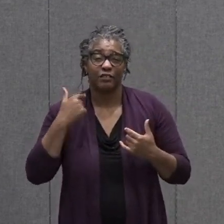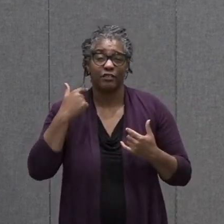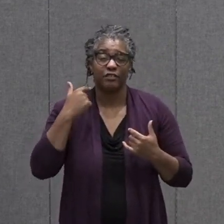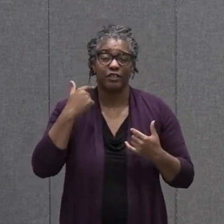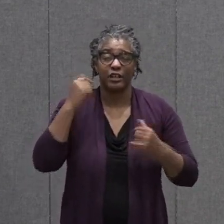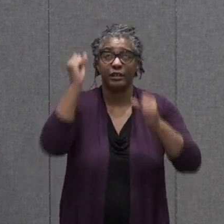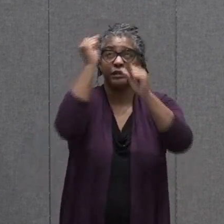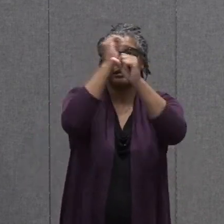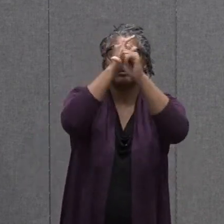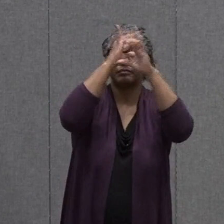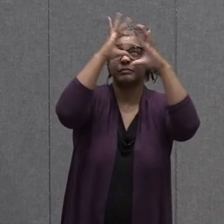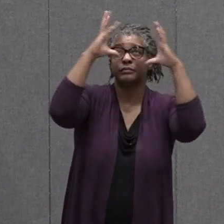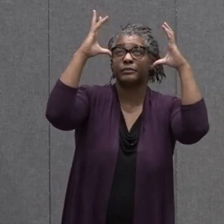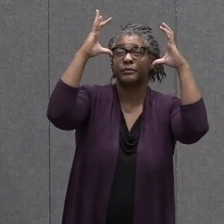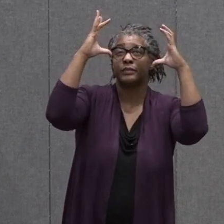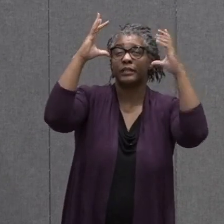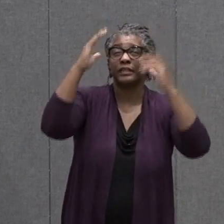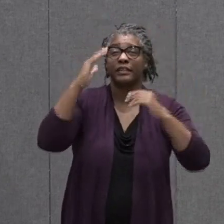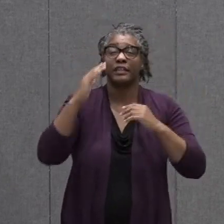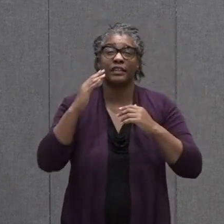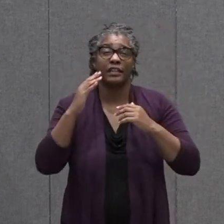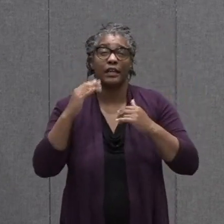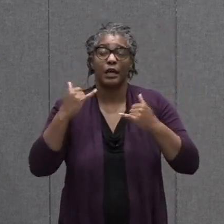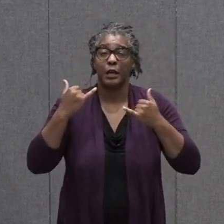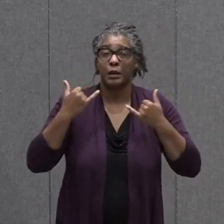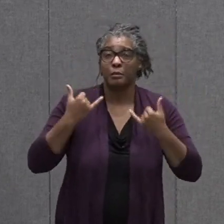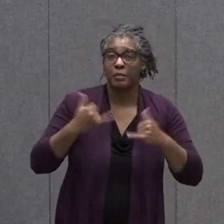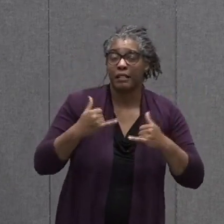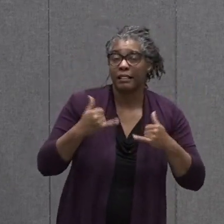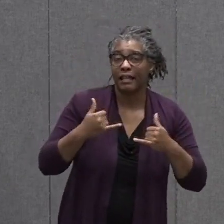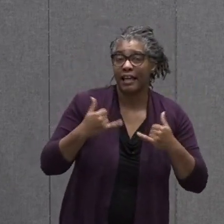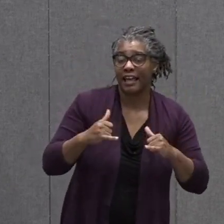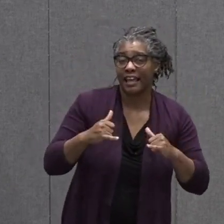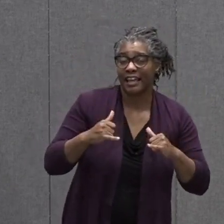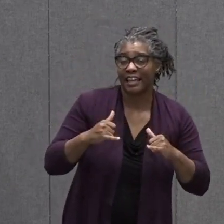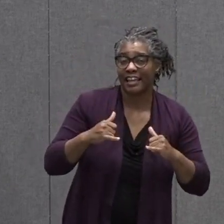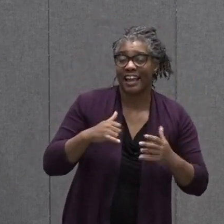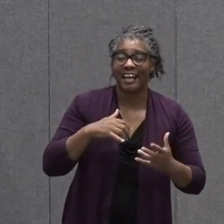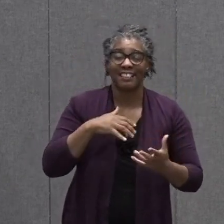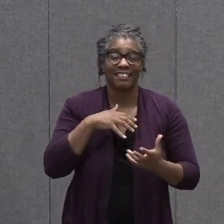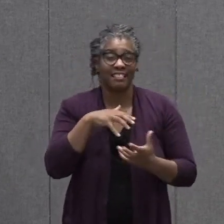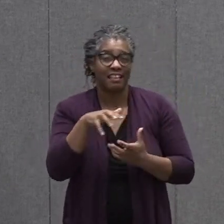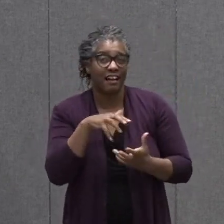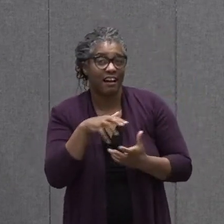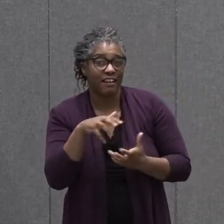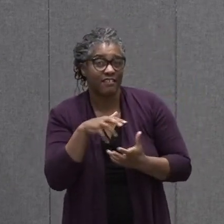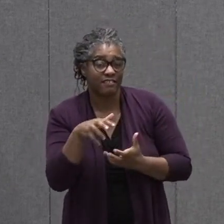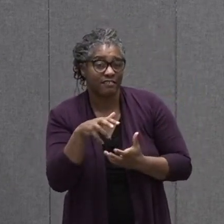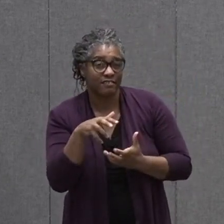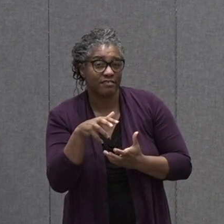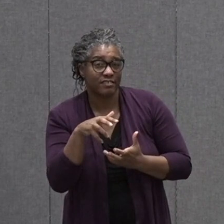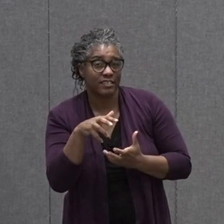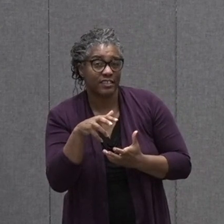and sounds like when I play, I wrote my sentence, I like to play ball.